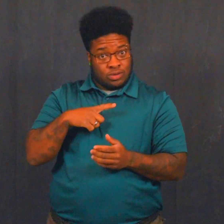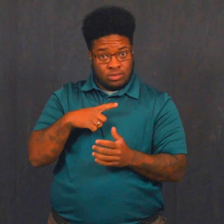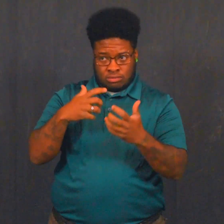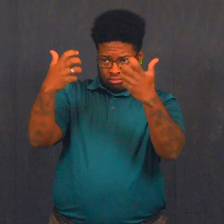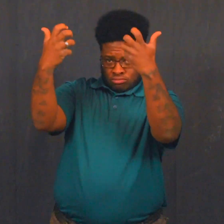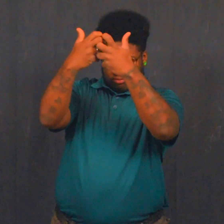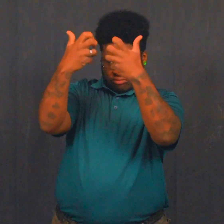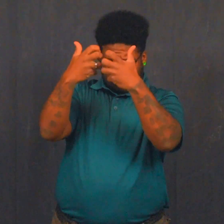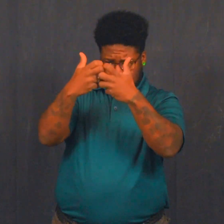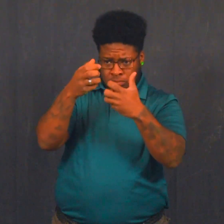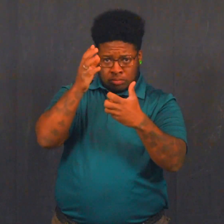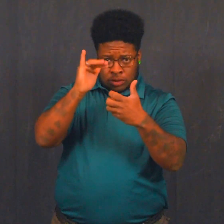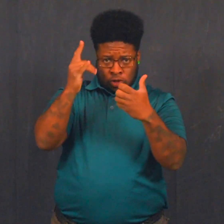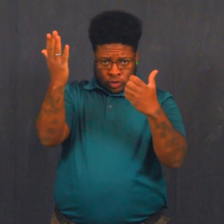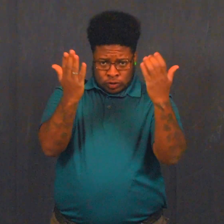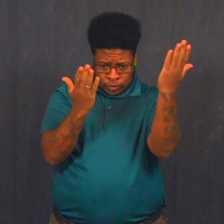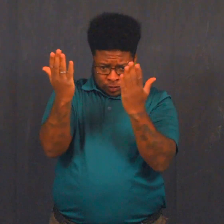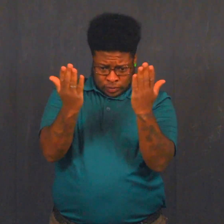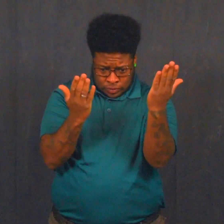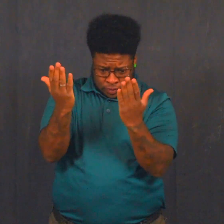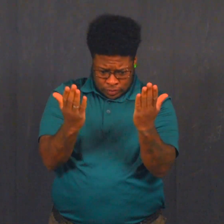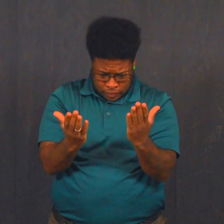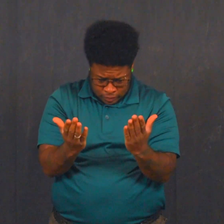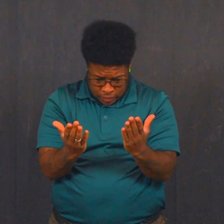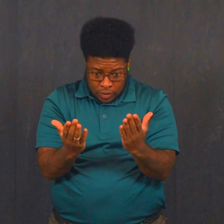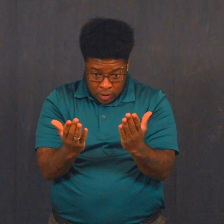The legislature combined many agency bills together